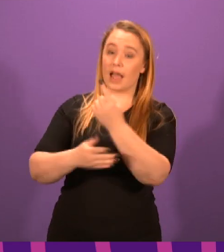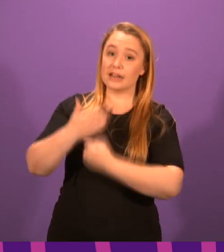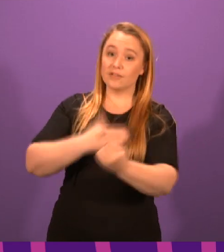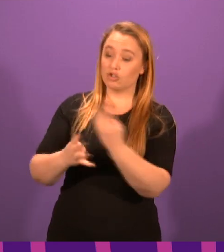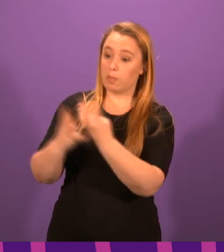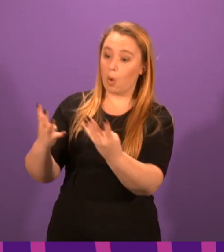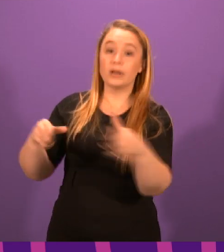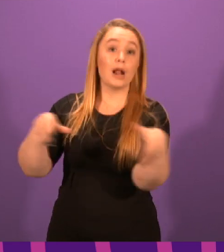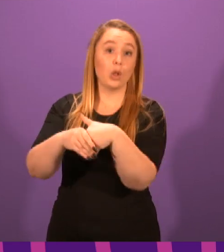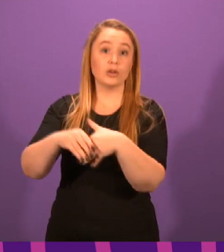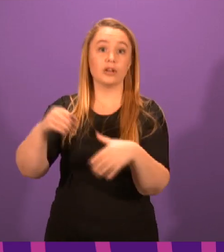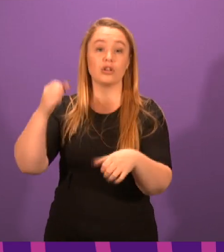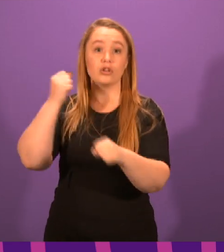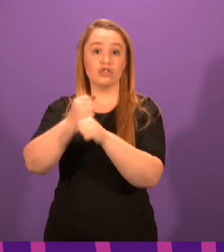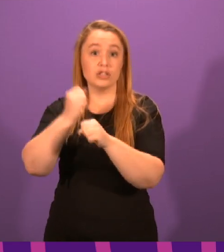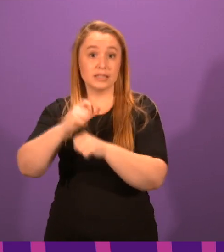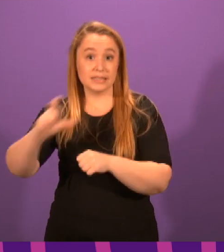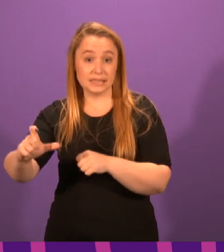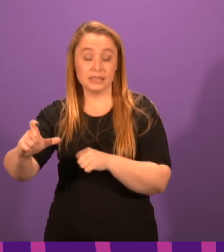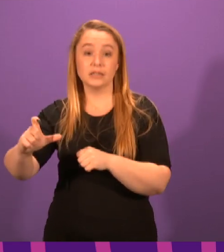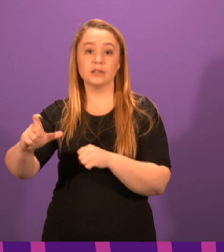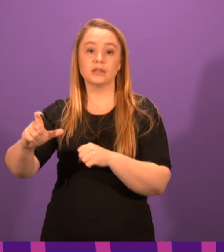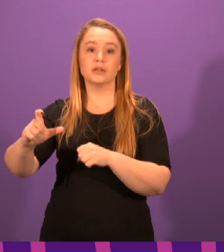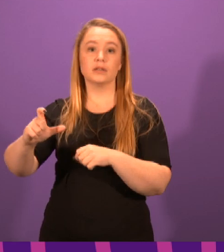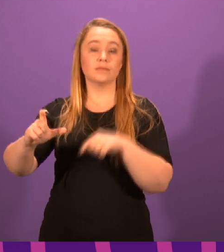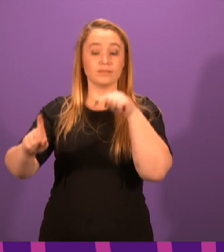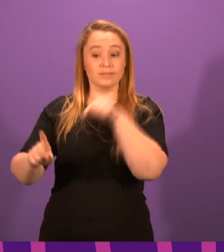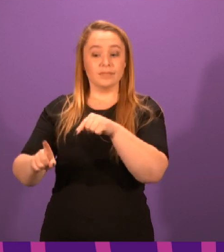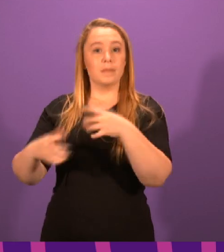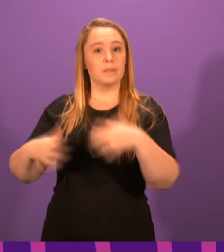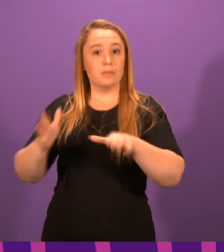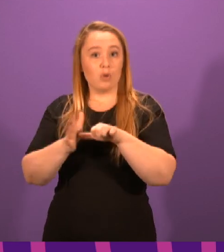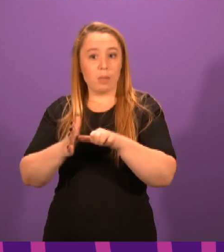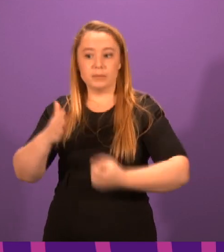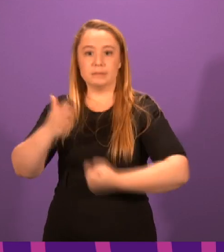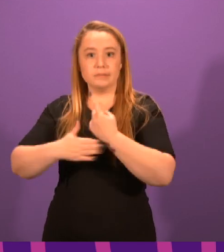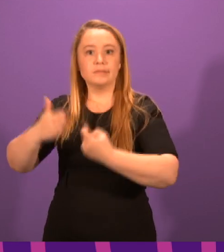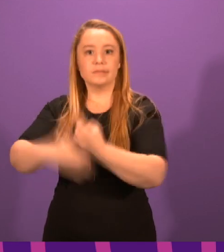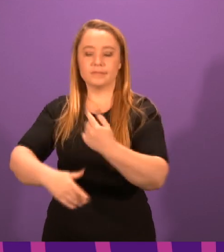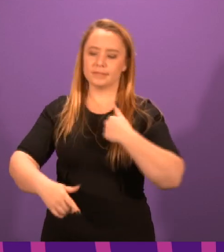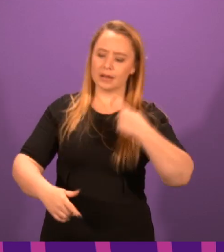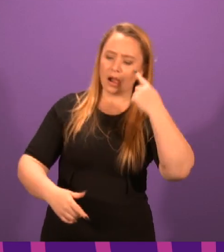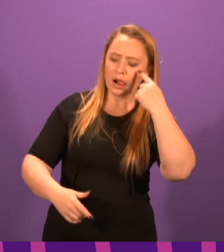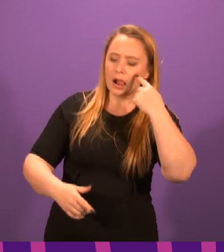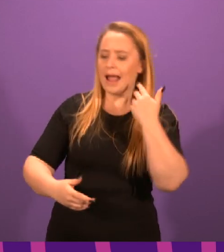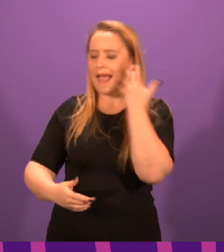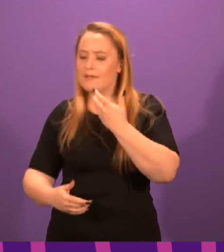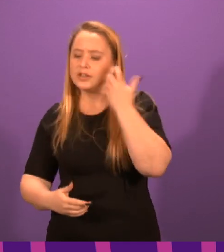Greater Glasgow and Clyde, have encountered issues, I look every single day to see whether